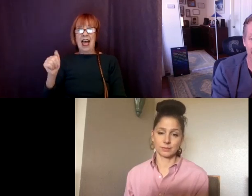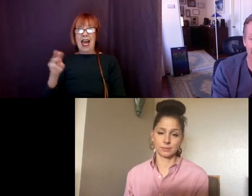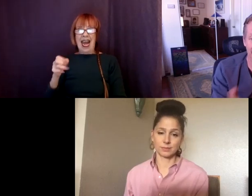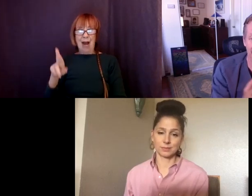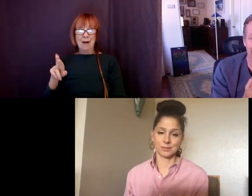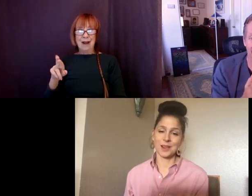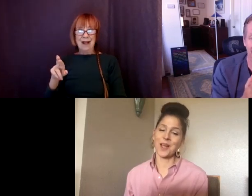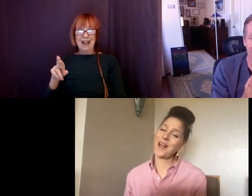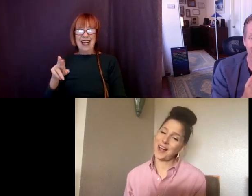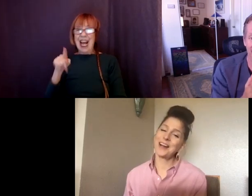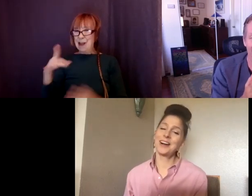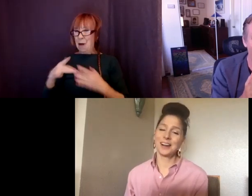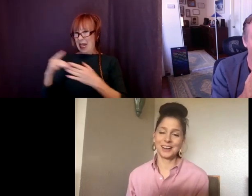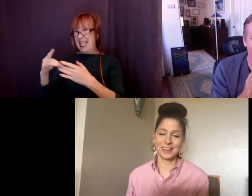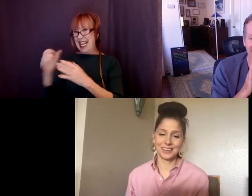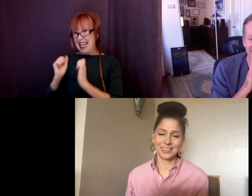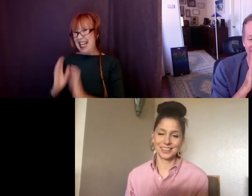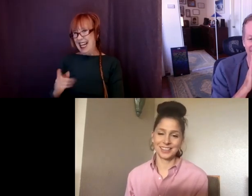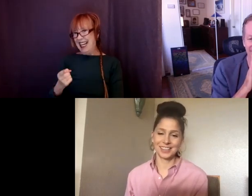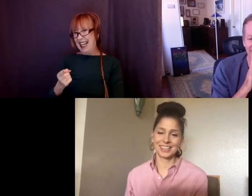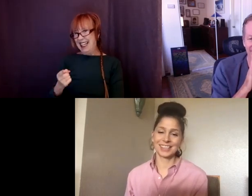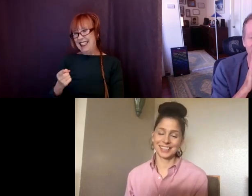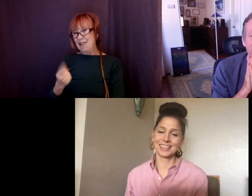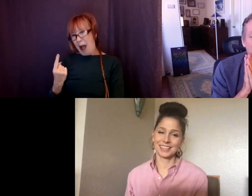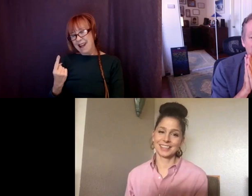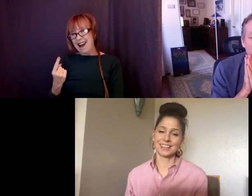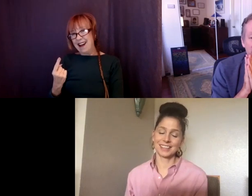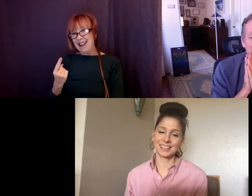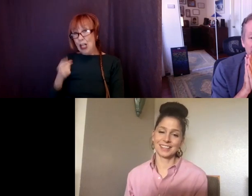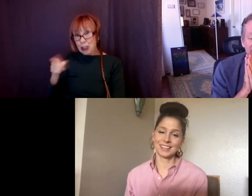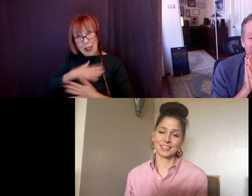Did you enjoy doing that film?